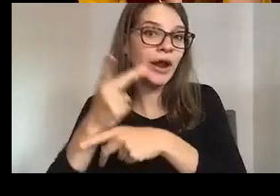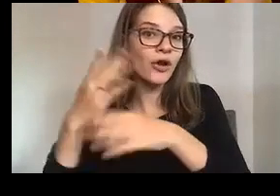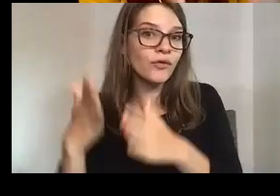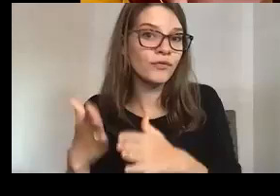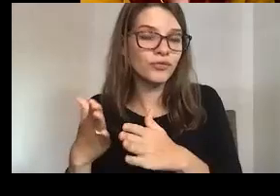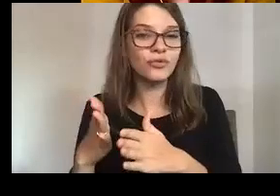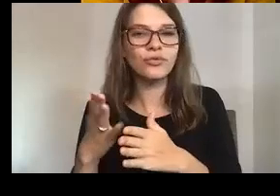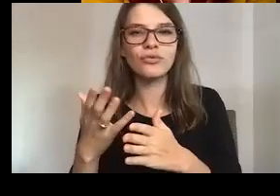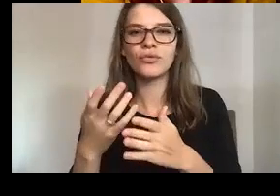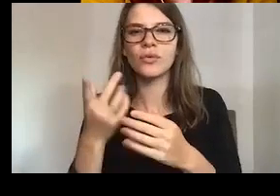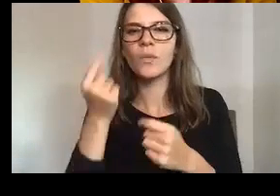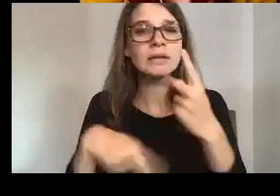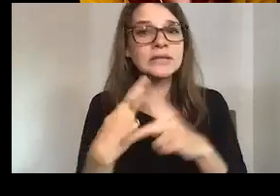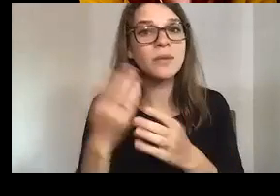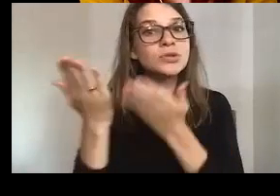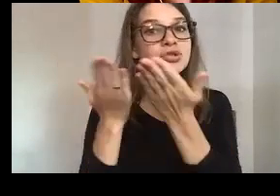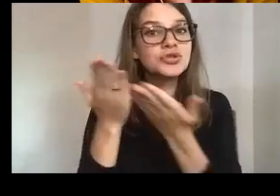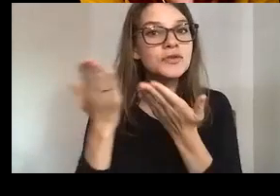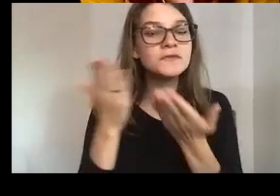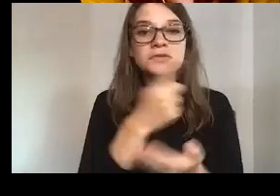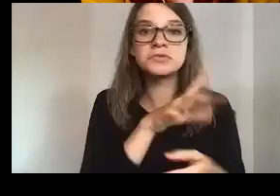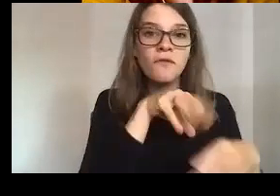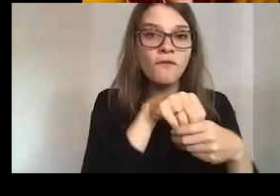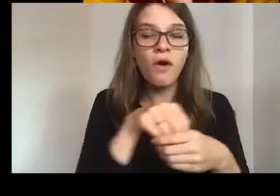what types of services they've been involved with over telehealth